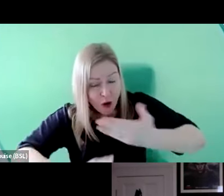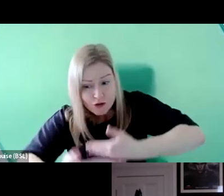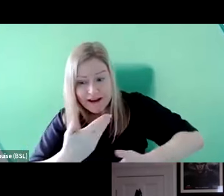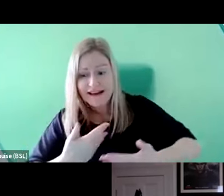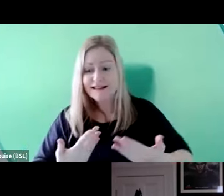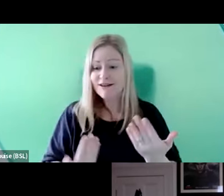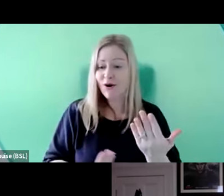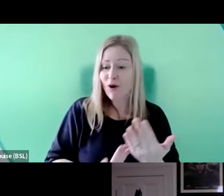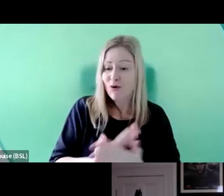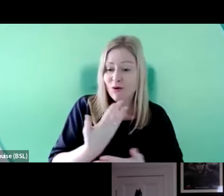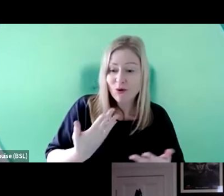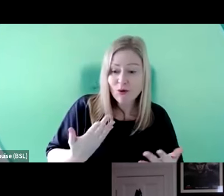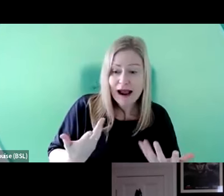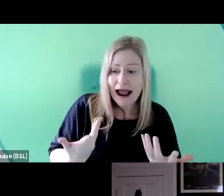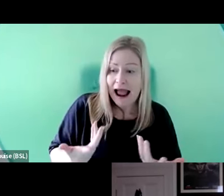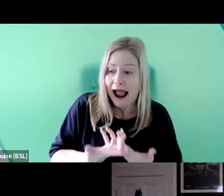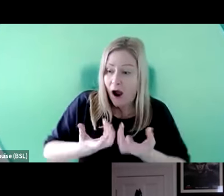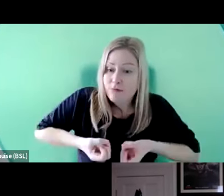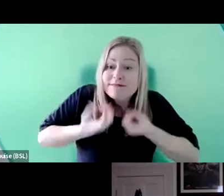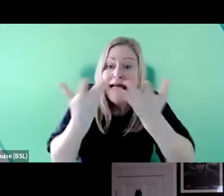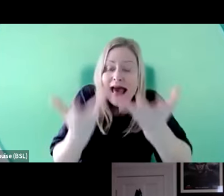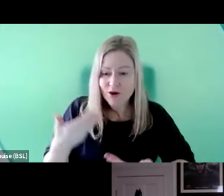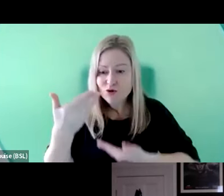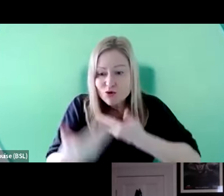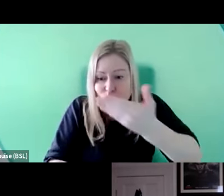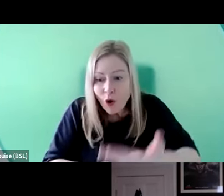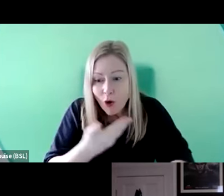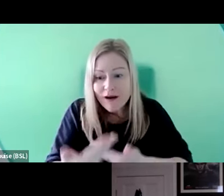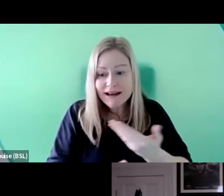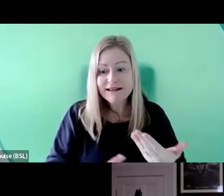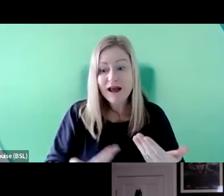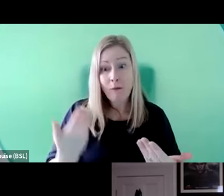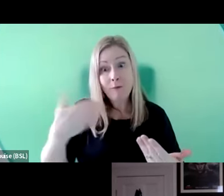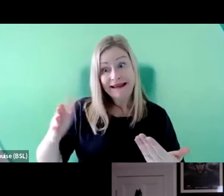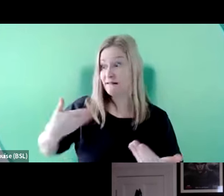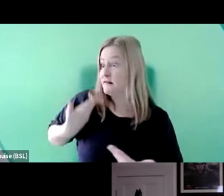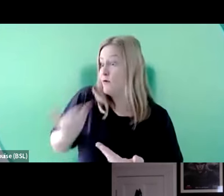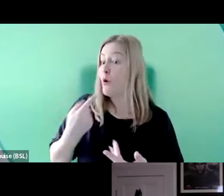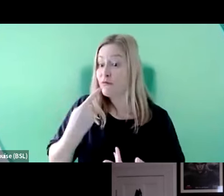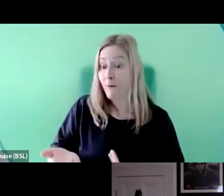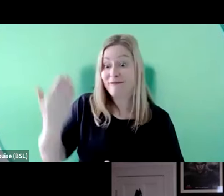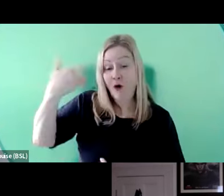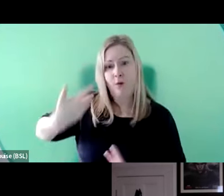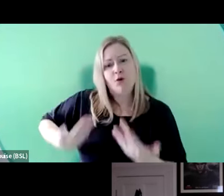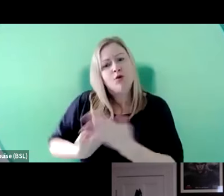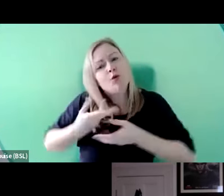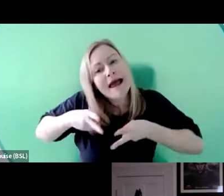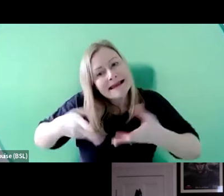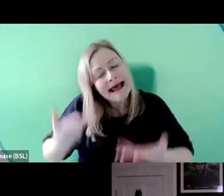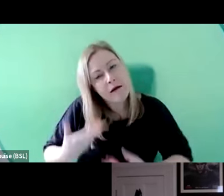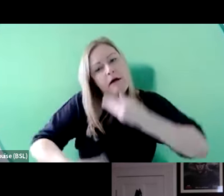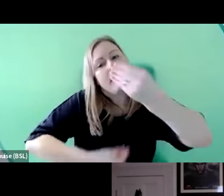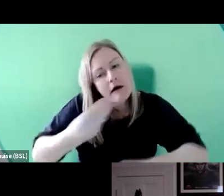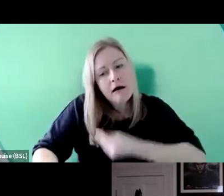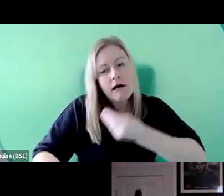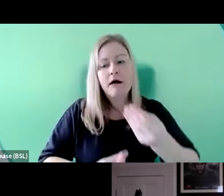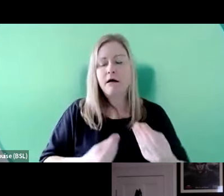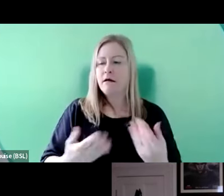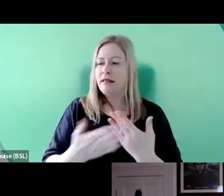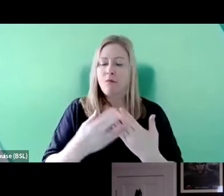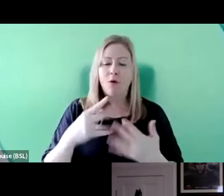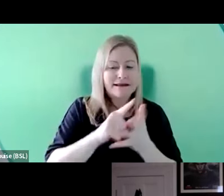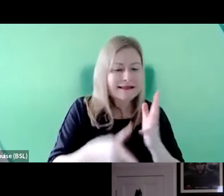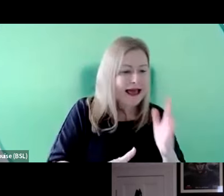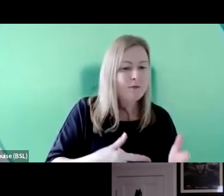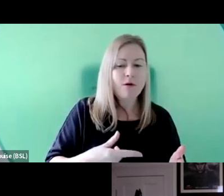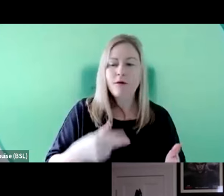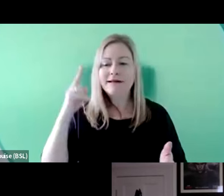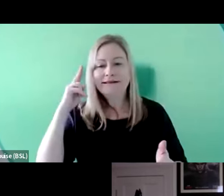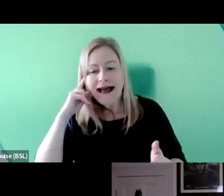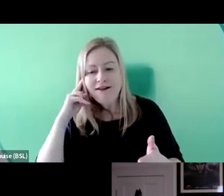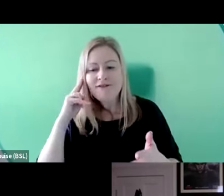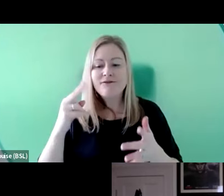stories that have probably been told before. And having more deaf, disabled and neurodivergent